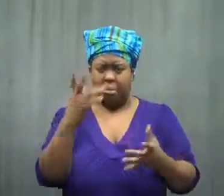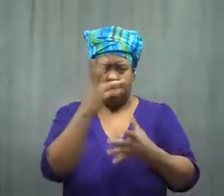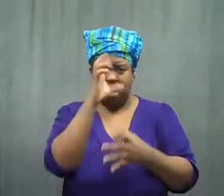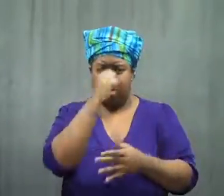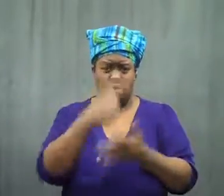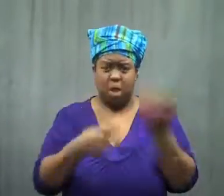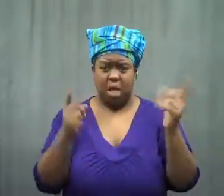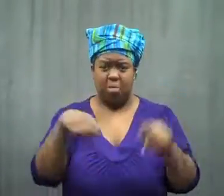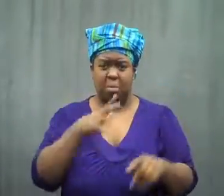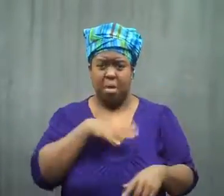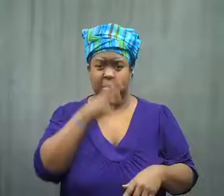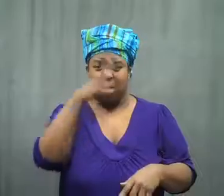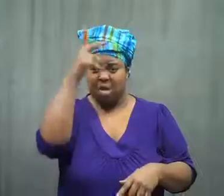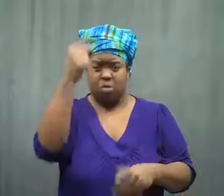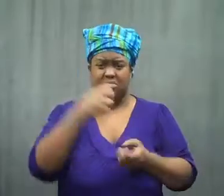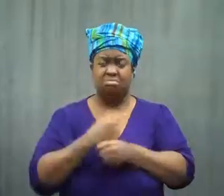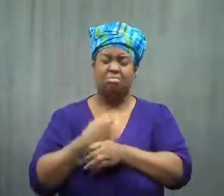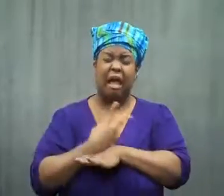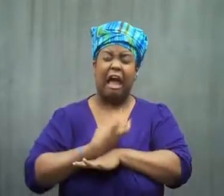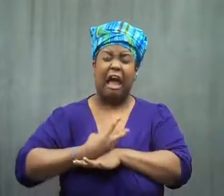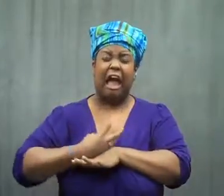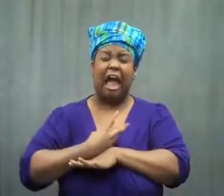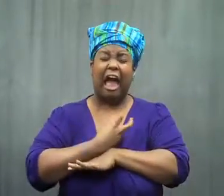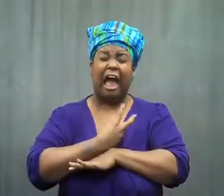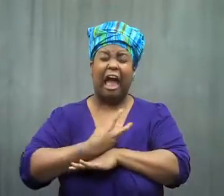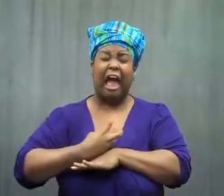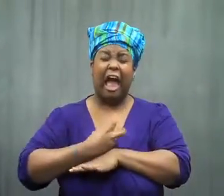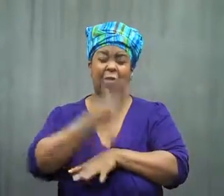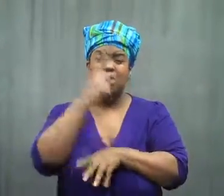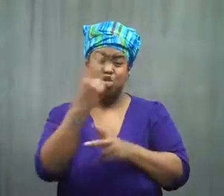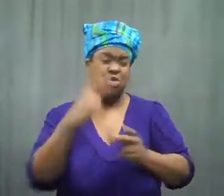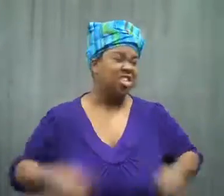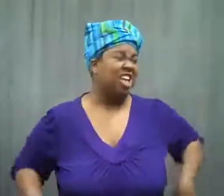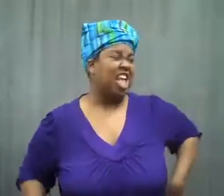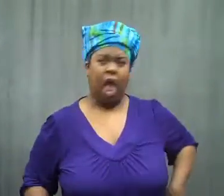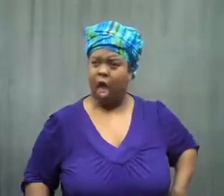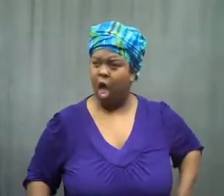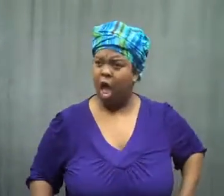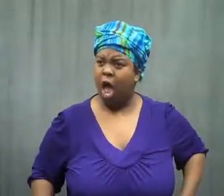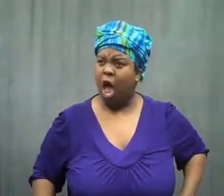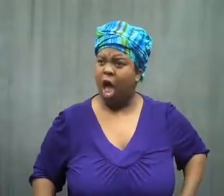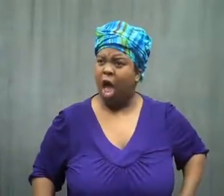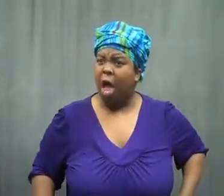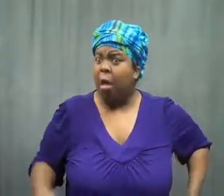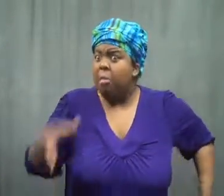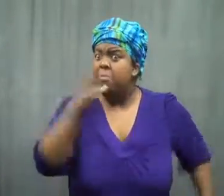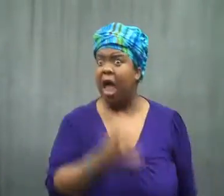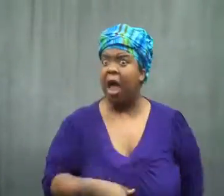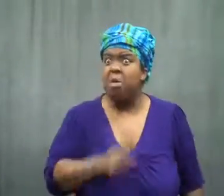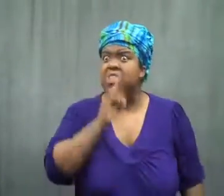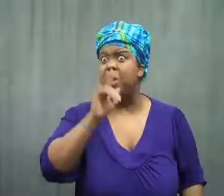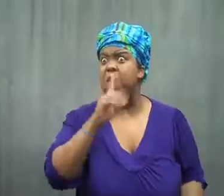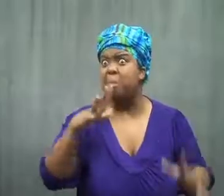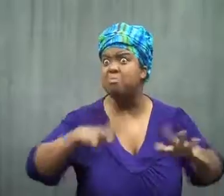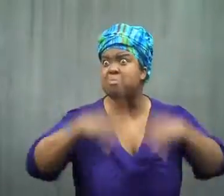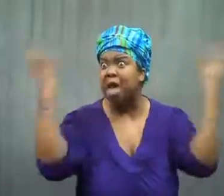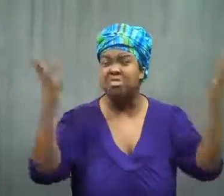Guess what? My mom and dad bust out laughing. My sisters thought I was going to get it and now ... My sister said, "Mom, it was really embarrassing!"